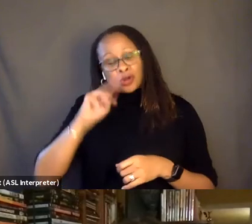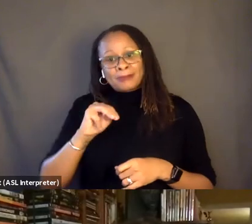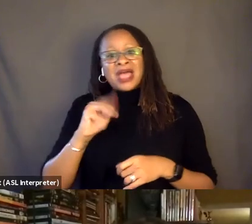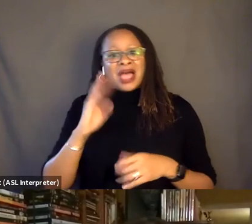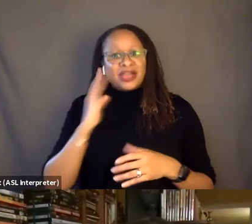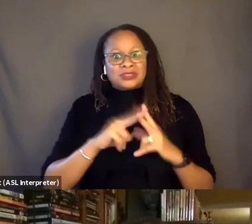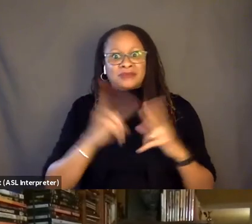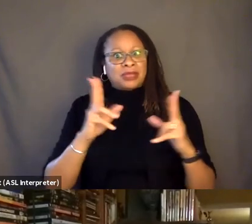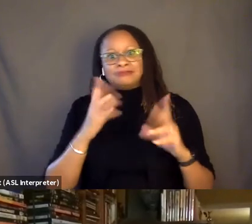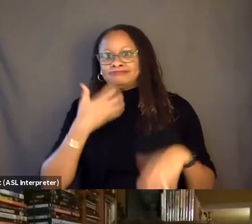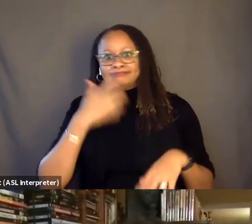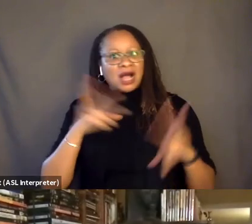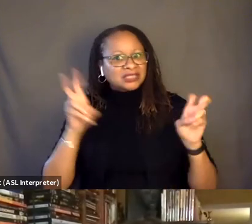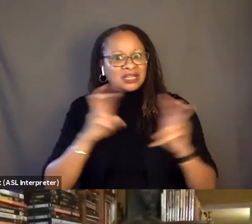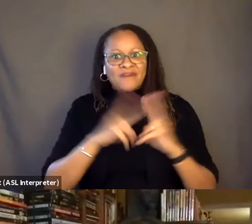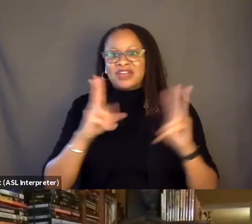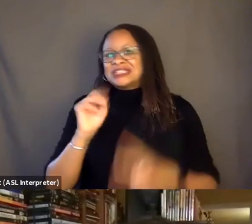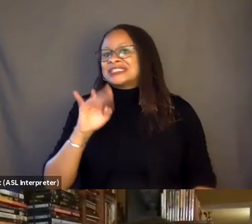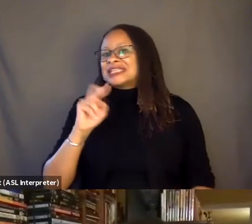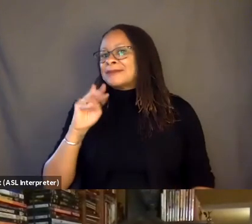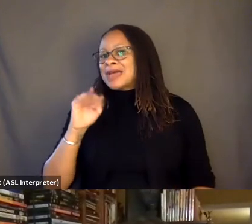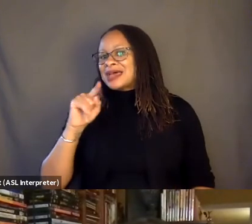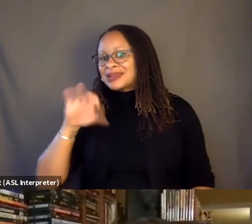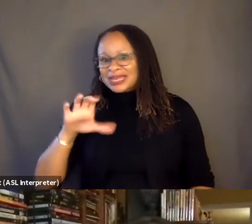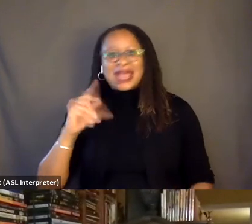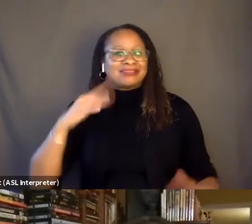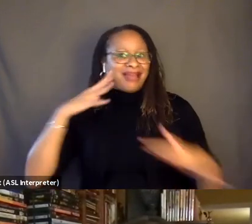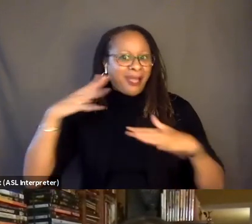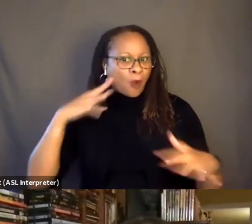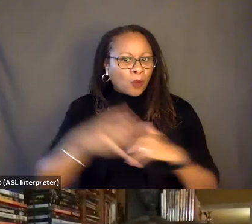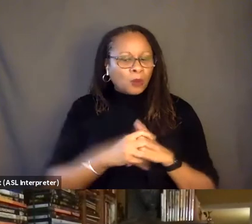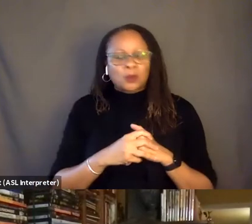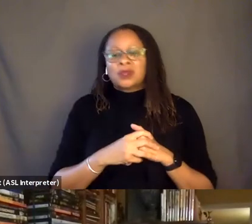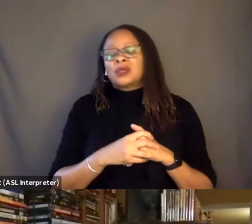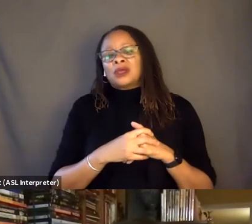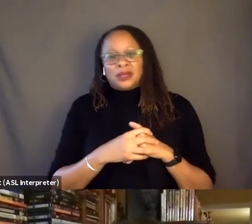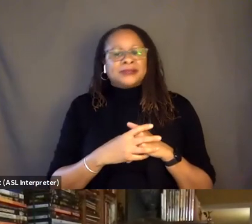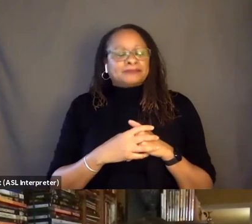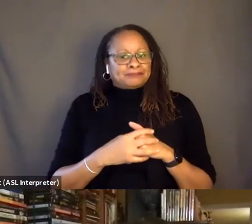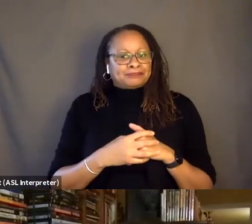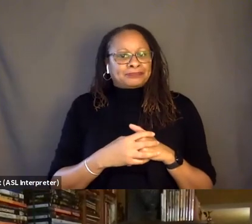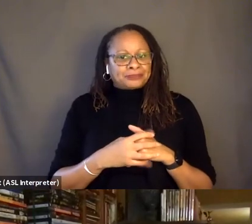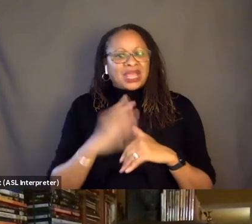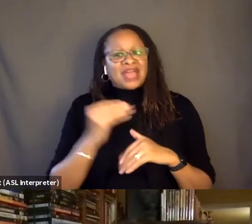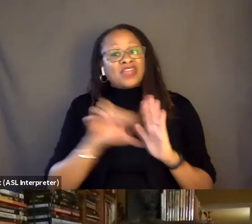would be like cinematic and loud, and they were gonna, the other characters were gonna be part of it.